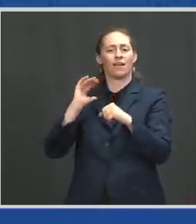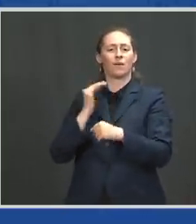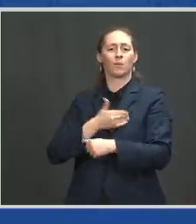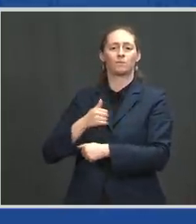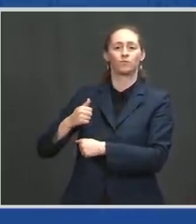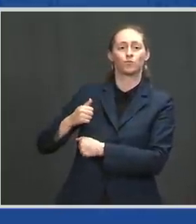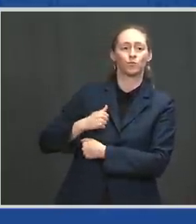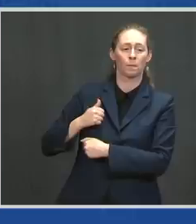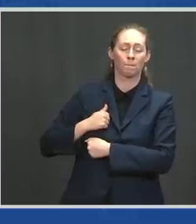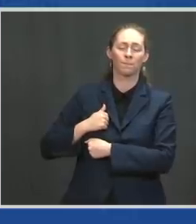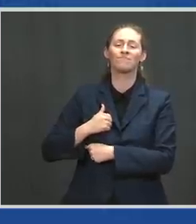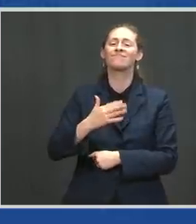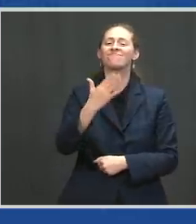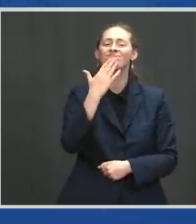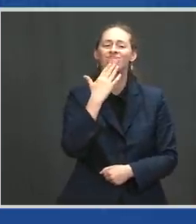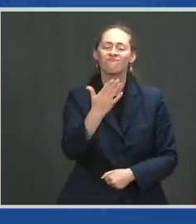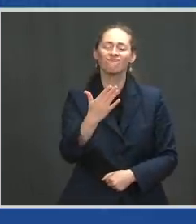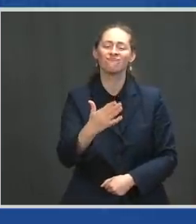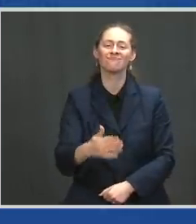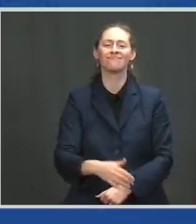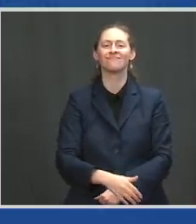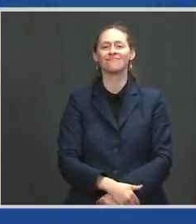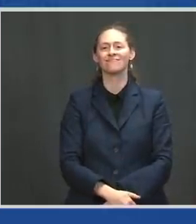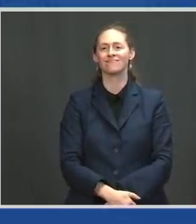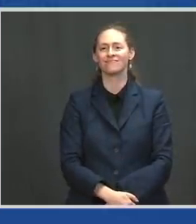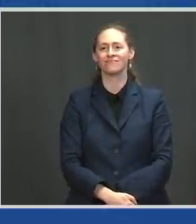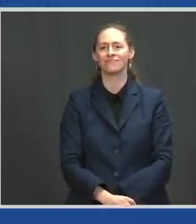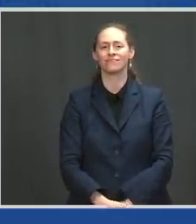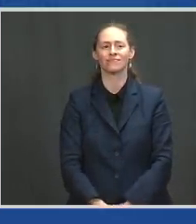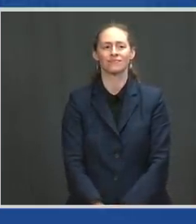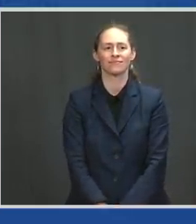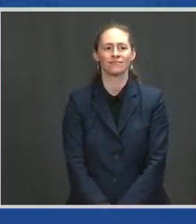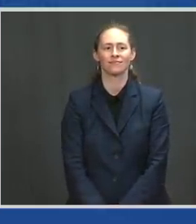The Press: Mr. President, will you retaliate against Russia for this latest ransomware attack?